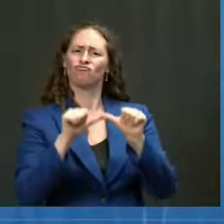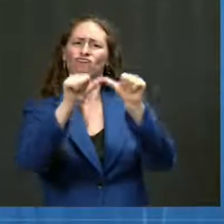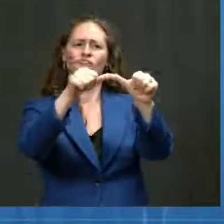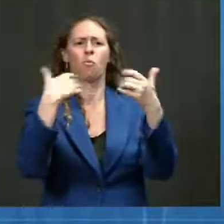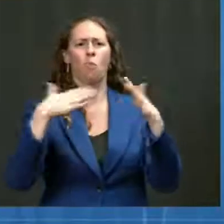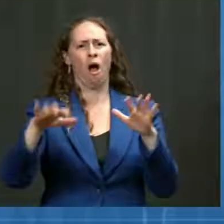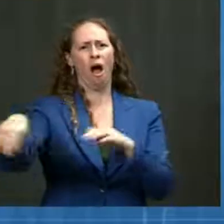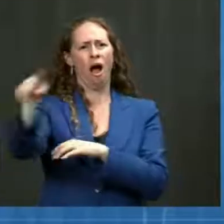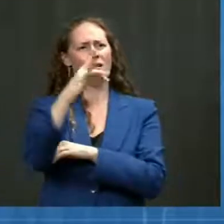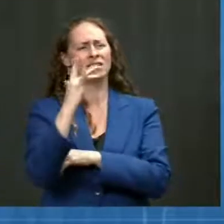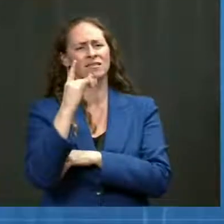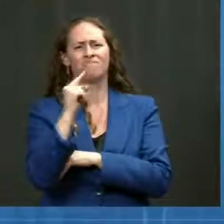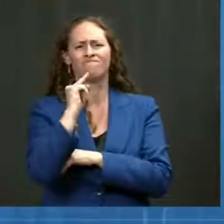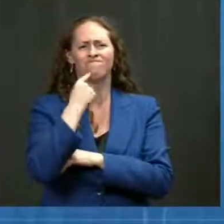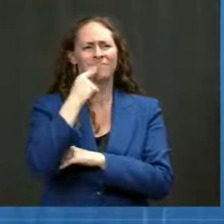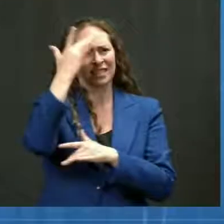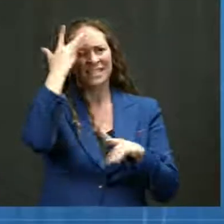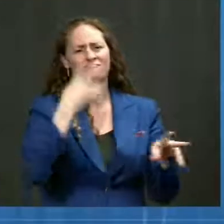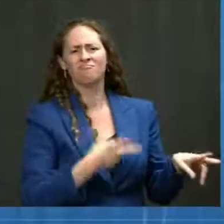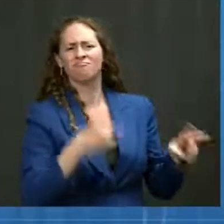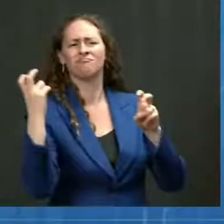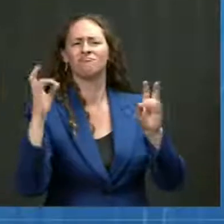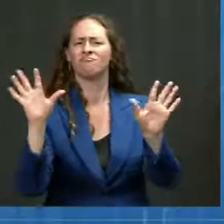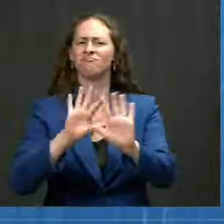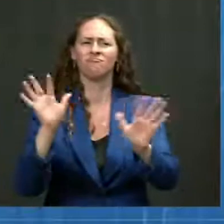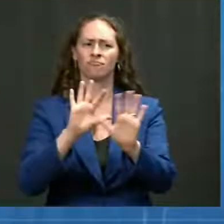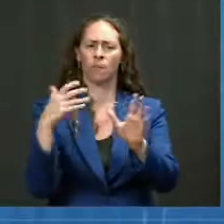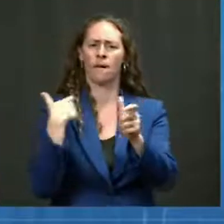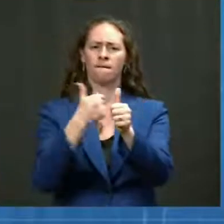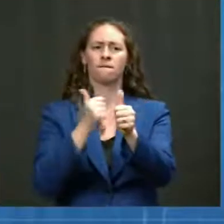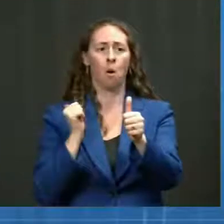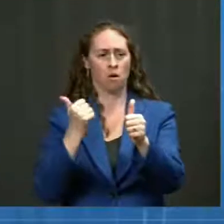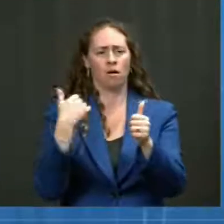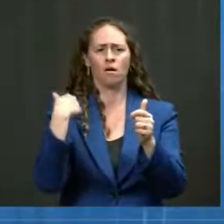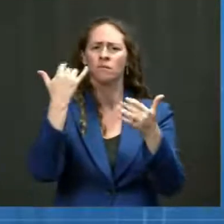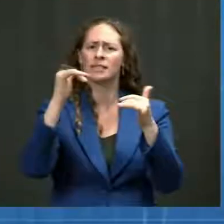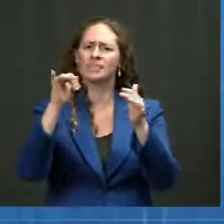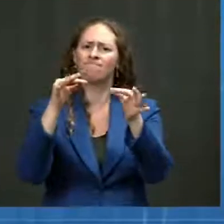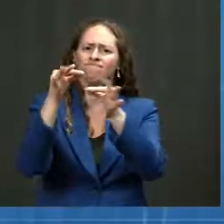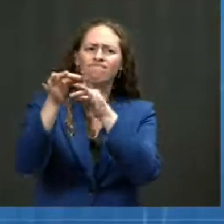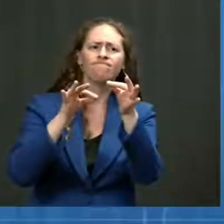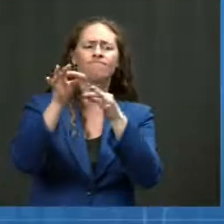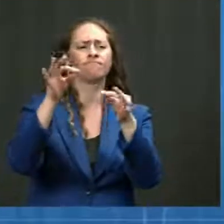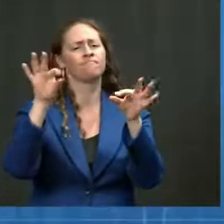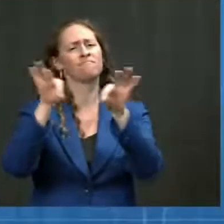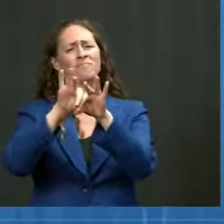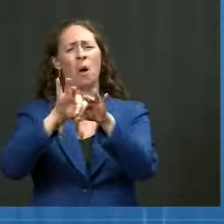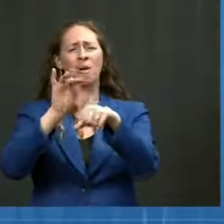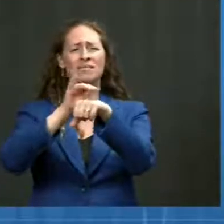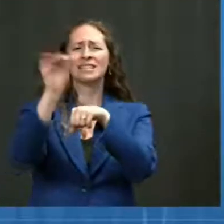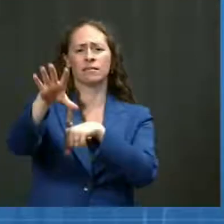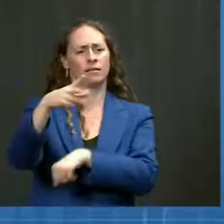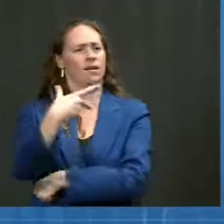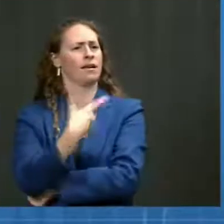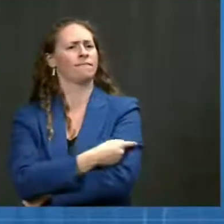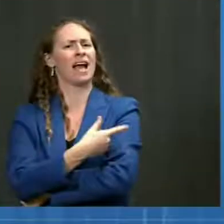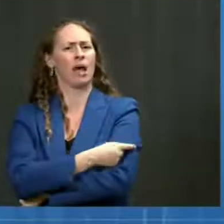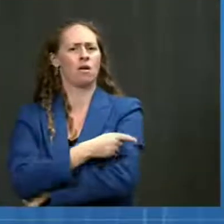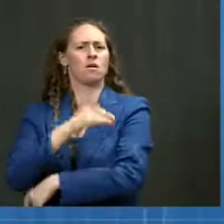SEVERE INFECTIONS. THE DATA WE WILL PUBLISH TODAY AND NEXT WEEK, DEMONSTRATE THE